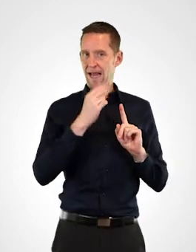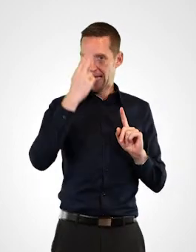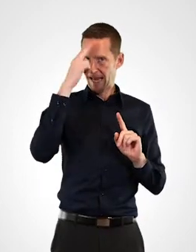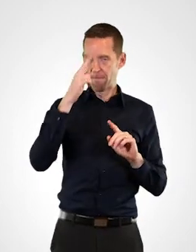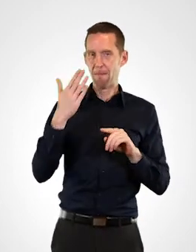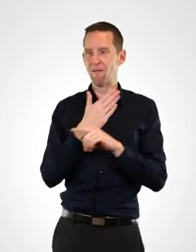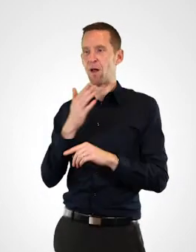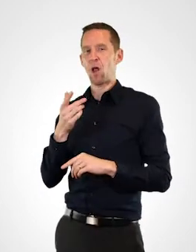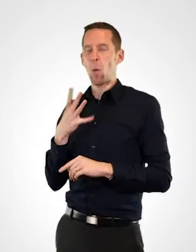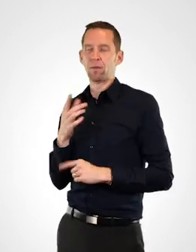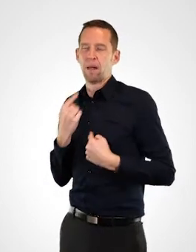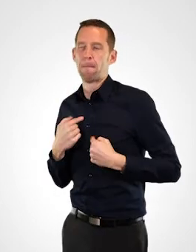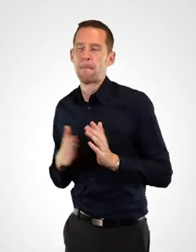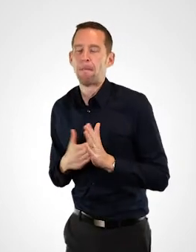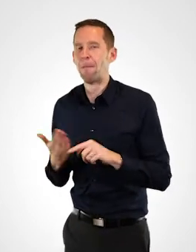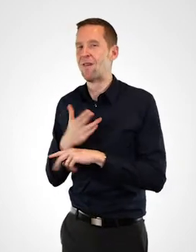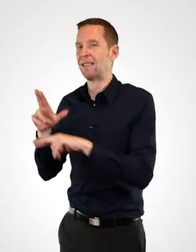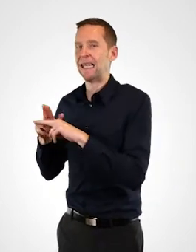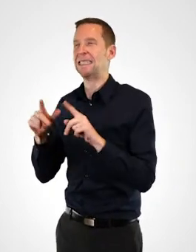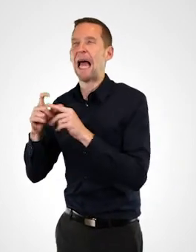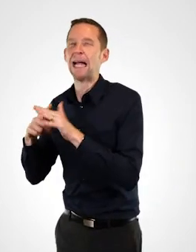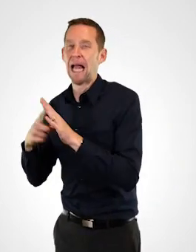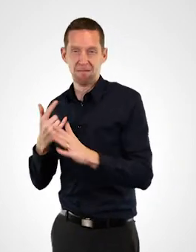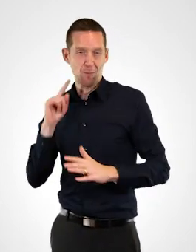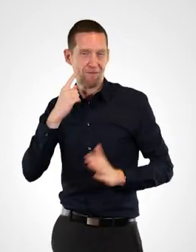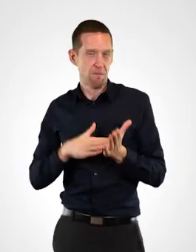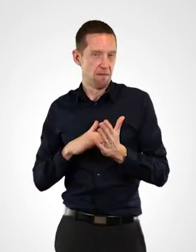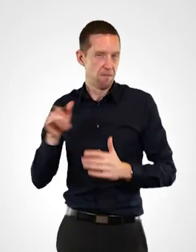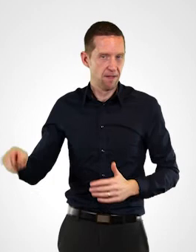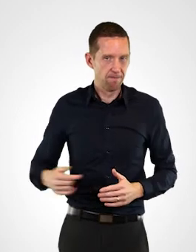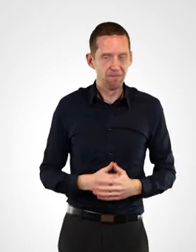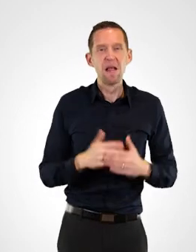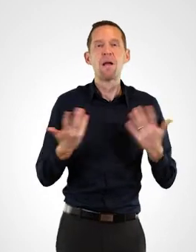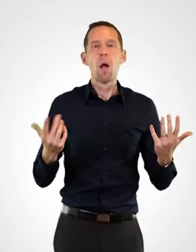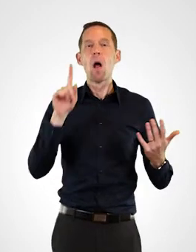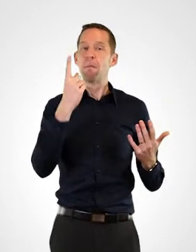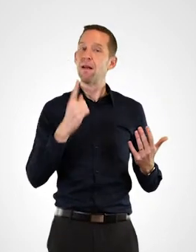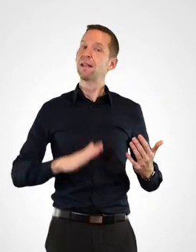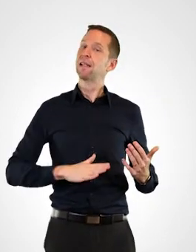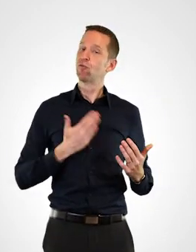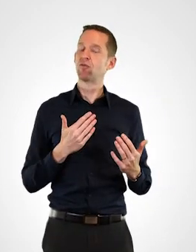before he says "dad da", for example, who knows. But then it was interesting also at another level